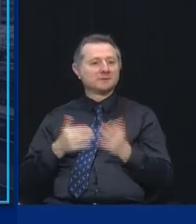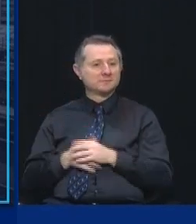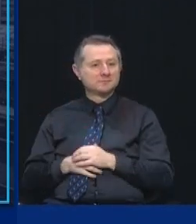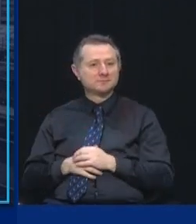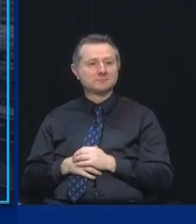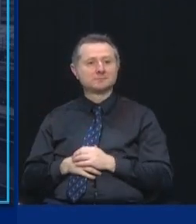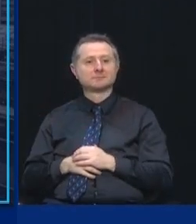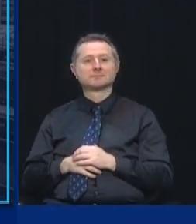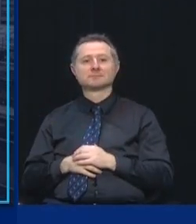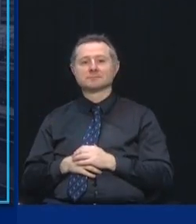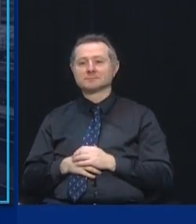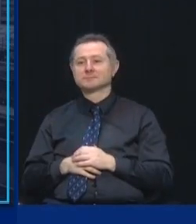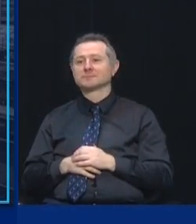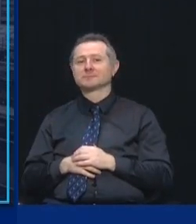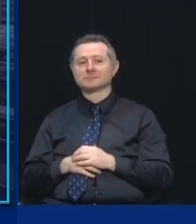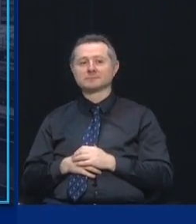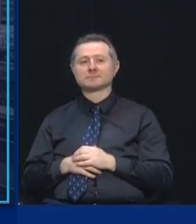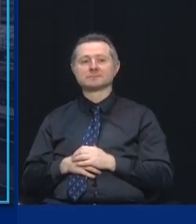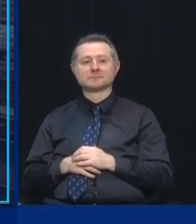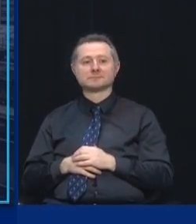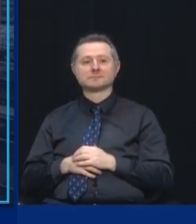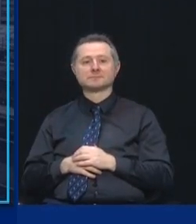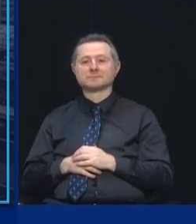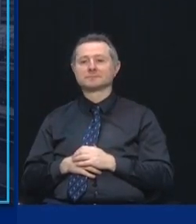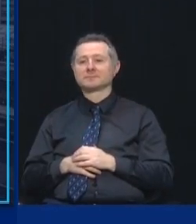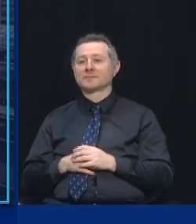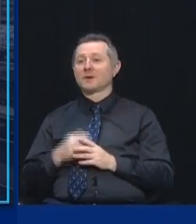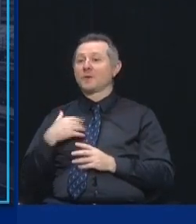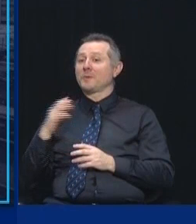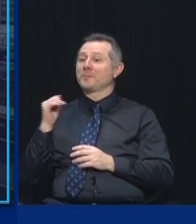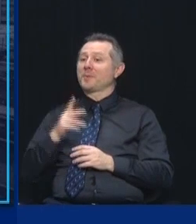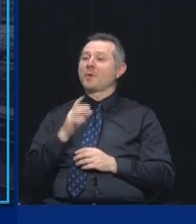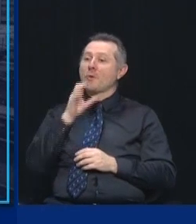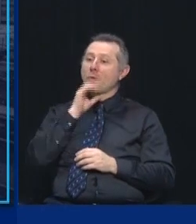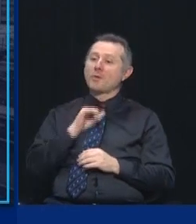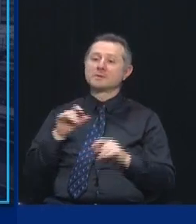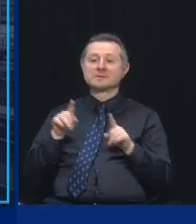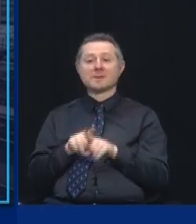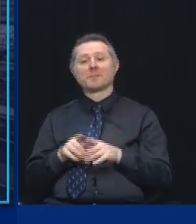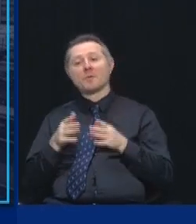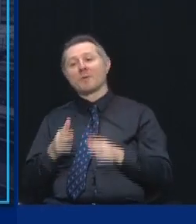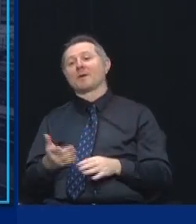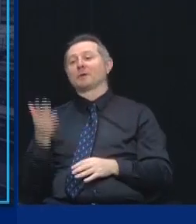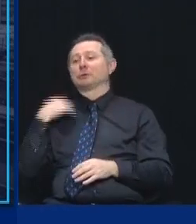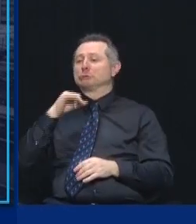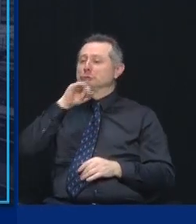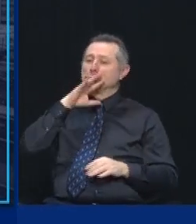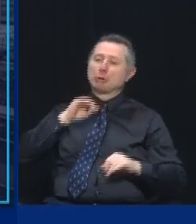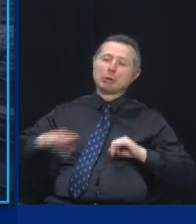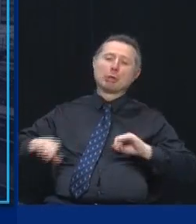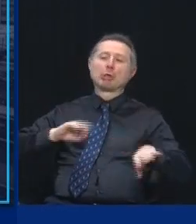AND THAT IS AN INDISPUTABLE FACT THAT THE MTA PROVIDED BETTER SERVICE.